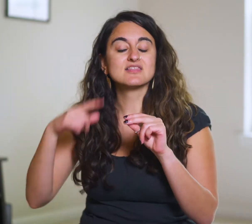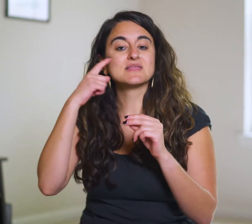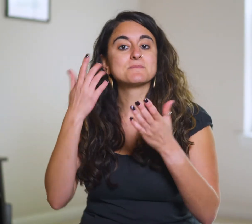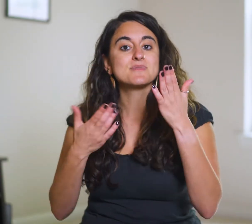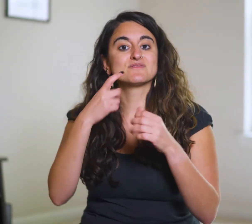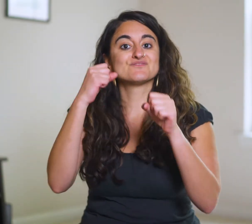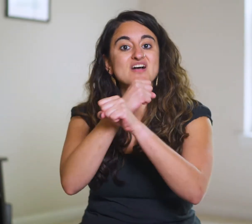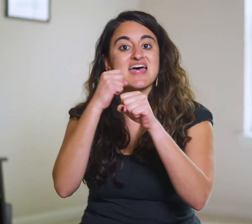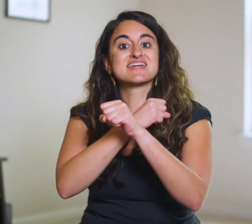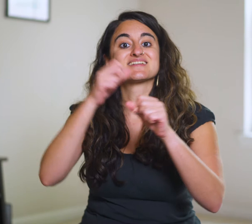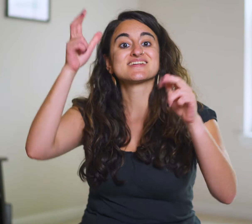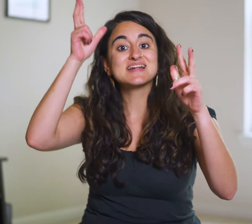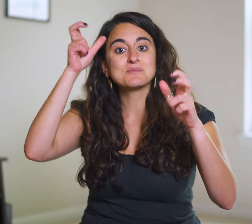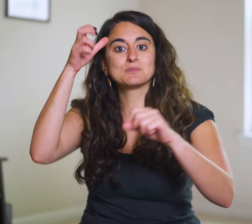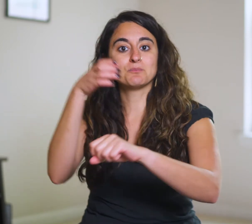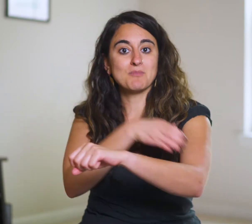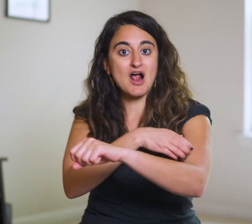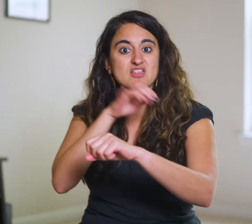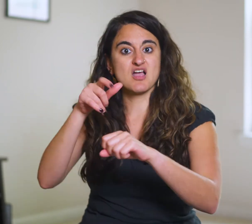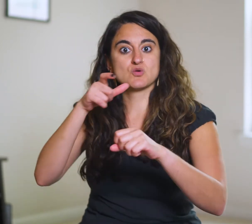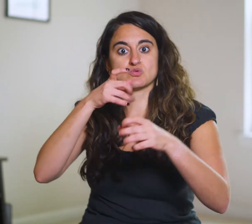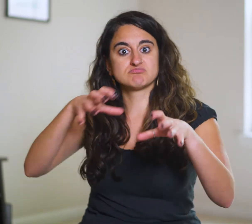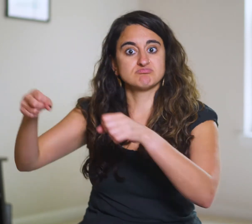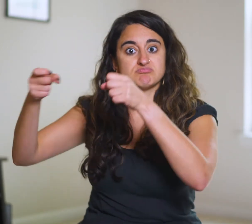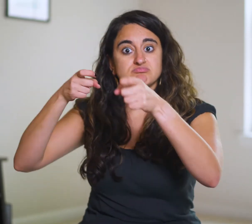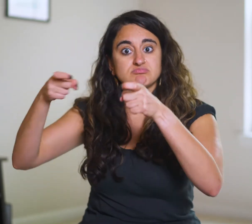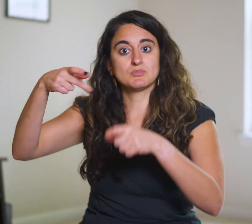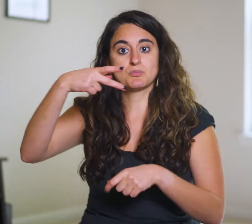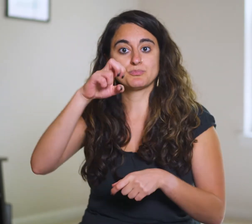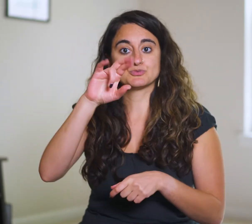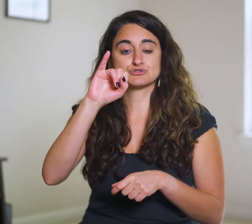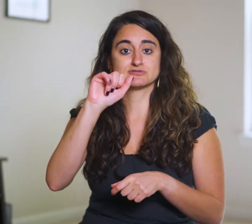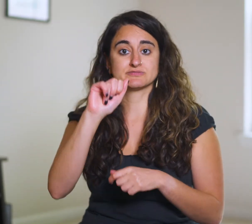he was probably fighting the demonic power in charge of Persia.